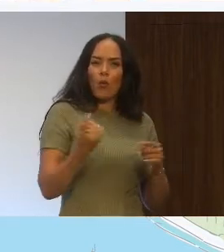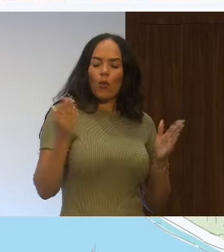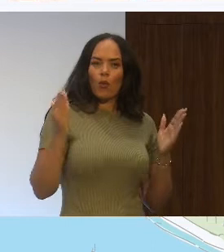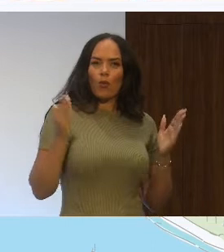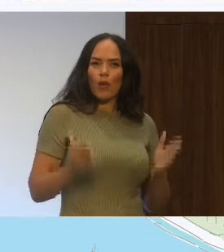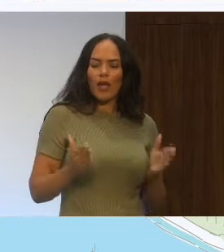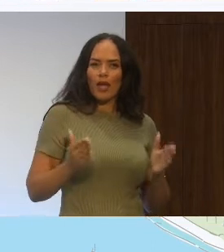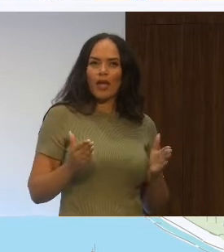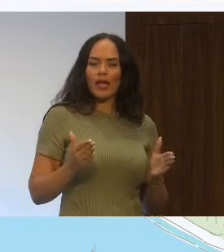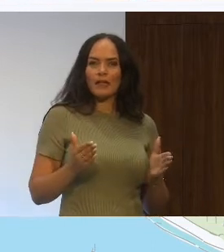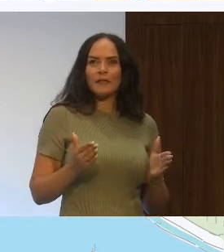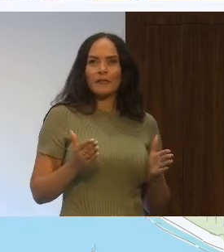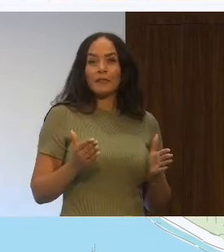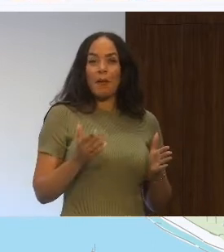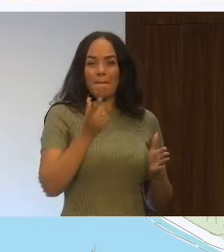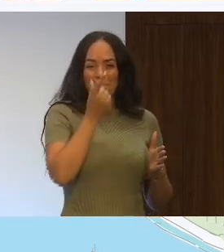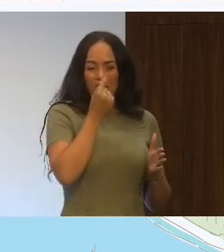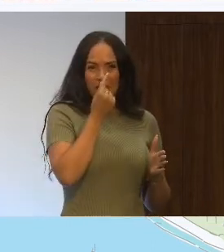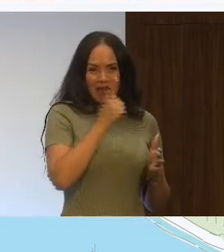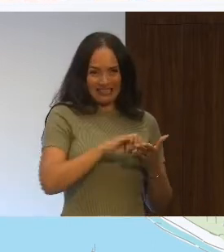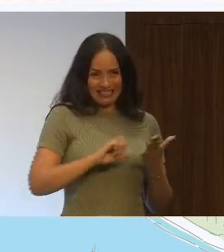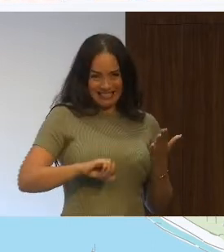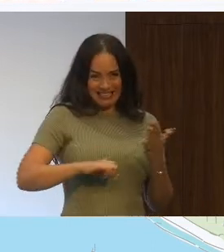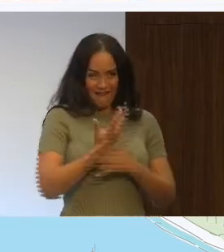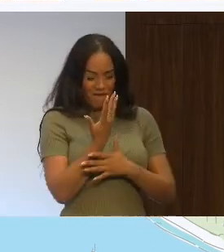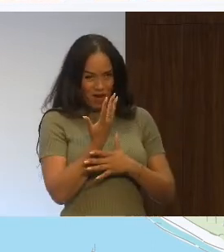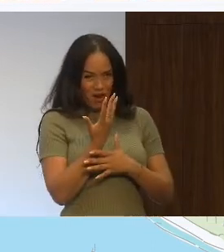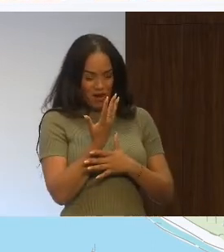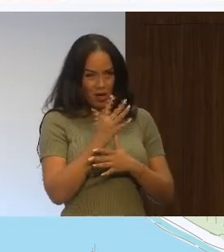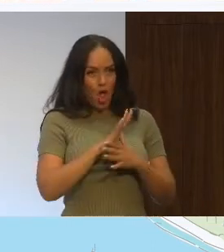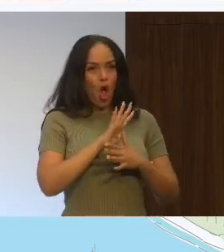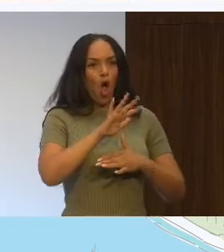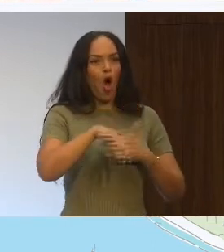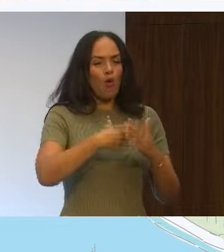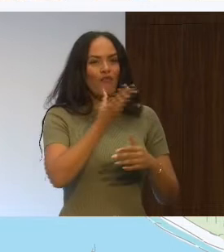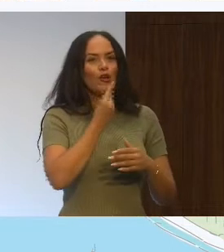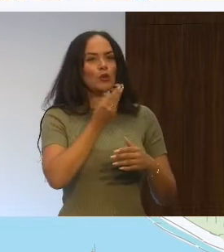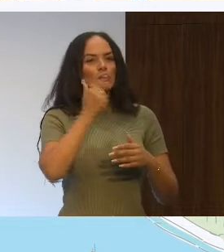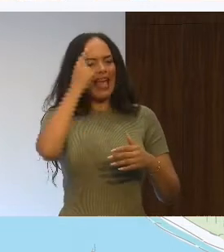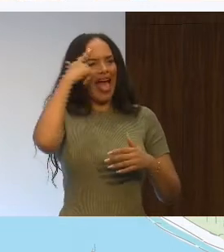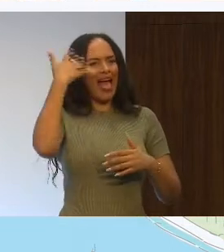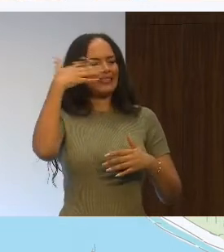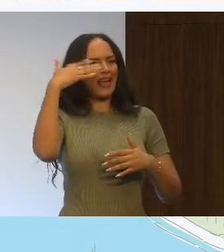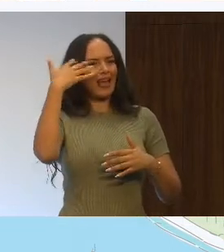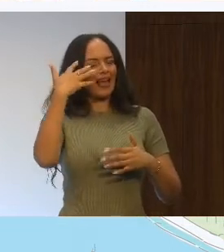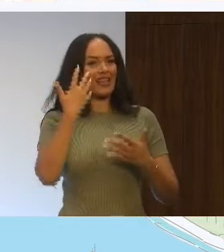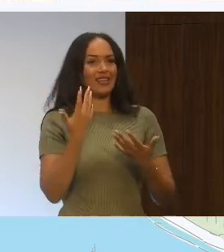you are possibly going to develop medication overuse headache, which essentially is indistinguishable from your migraine.